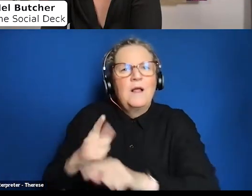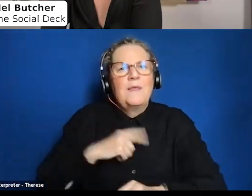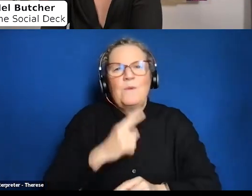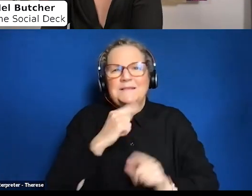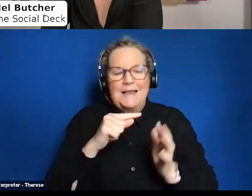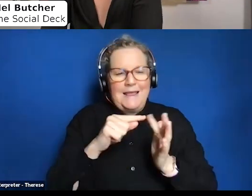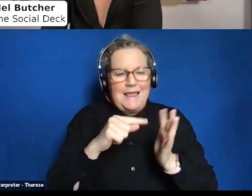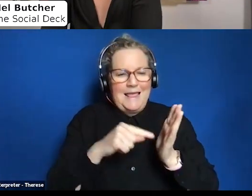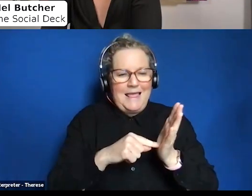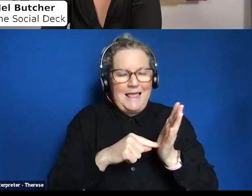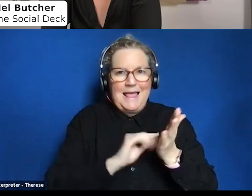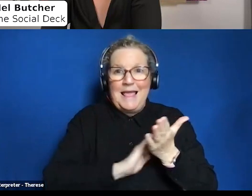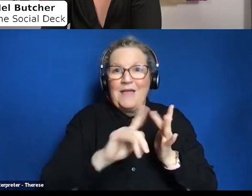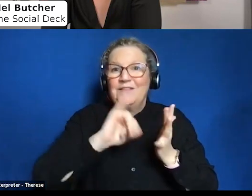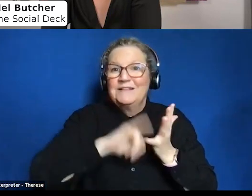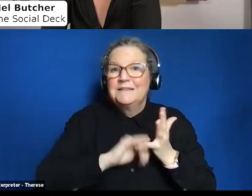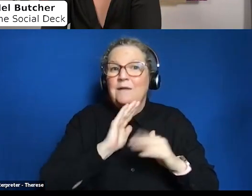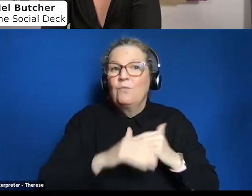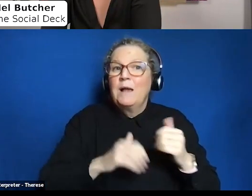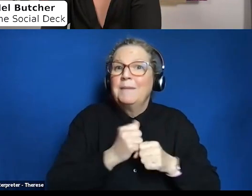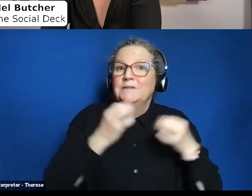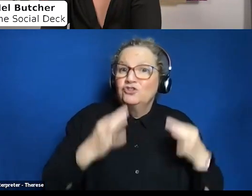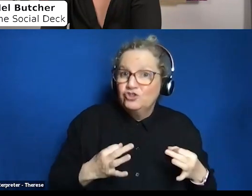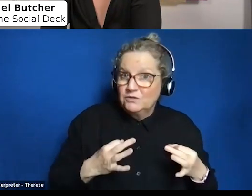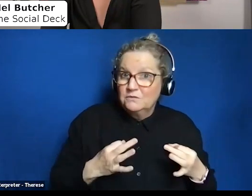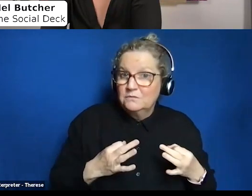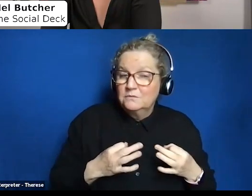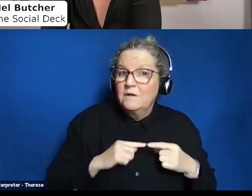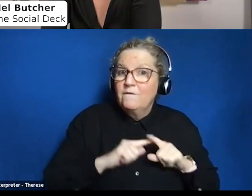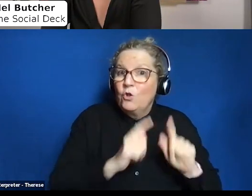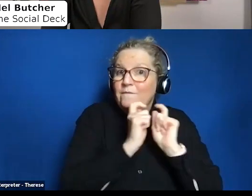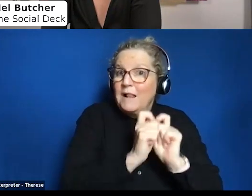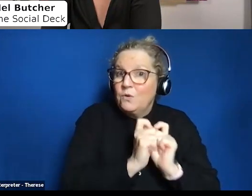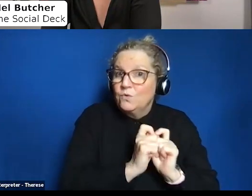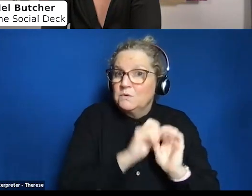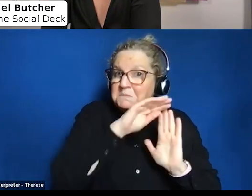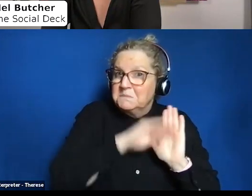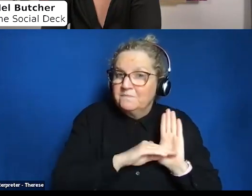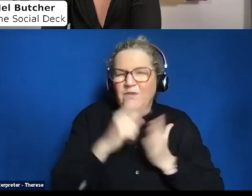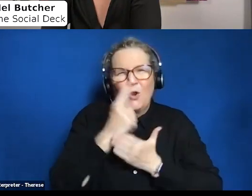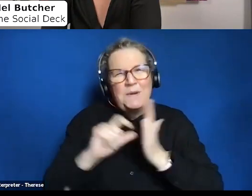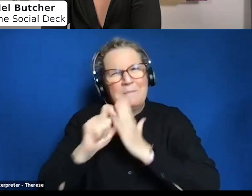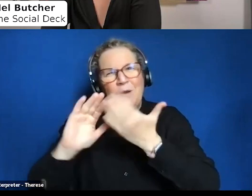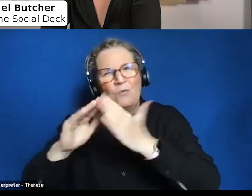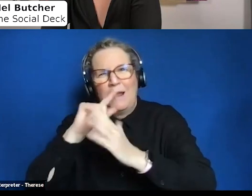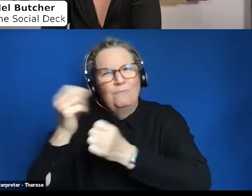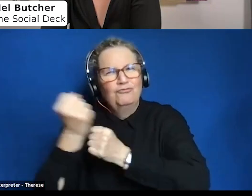Ethics is around decision making according to a set of values, and only the disability community can bring that.